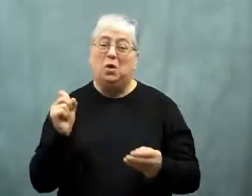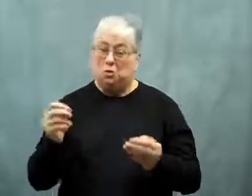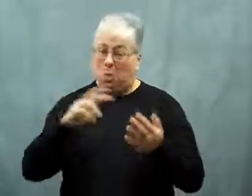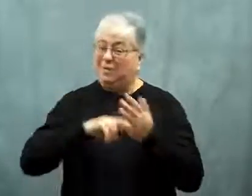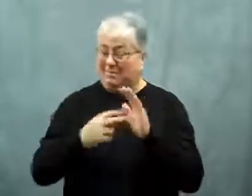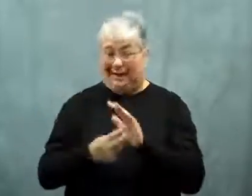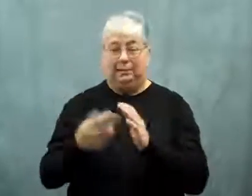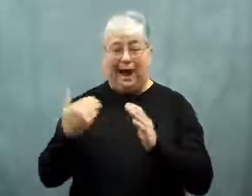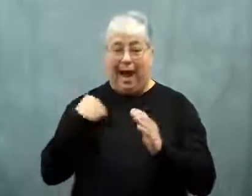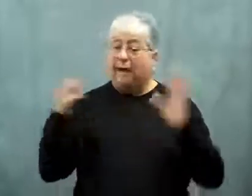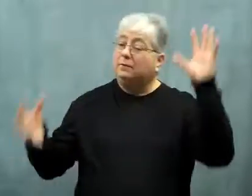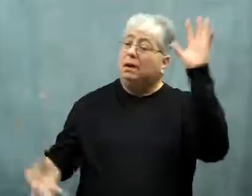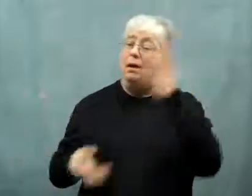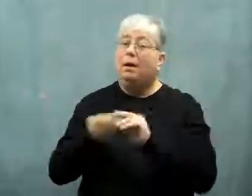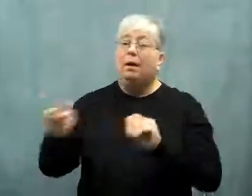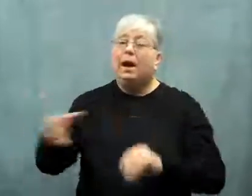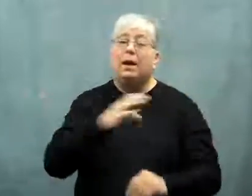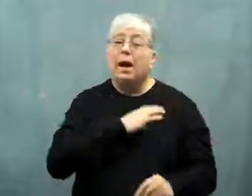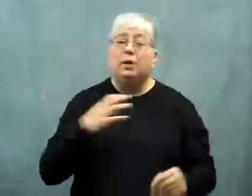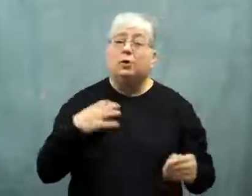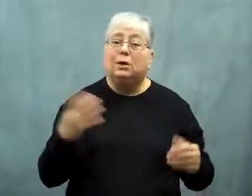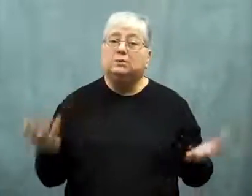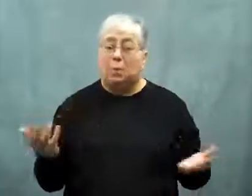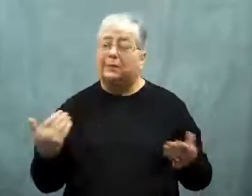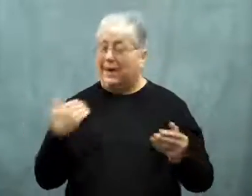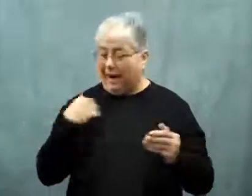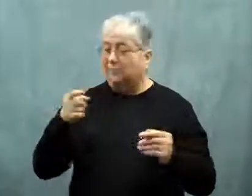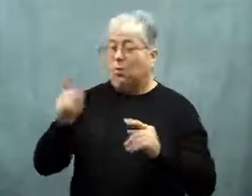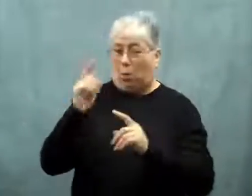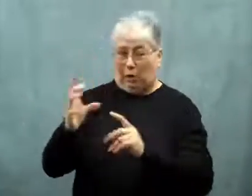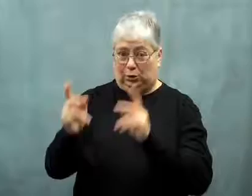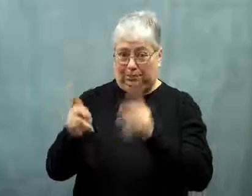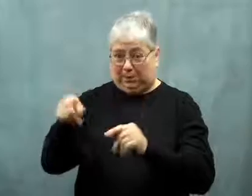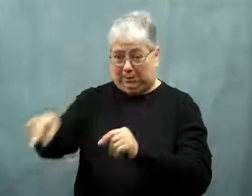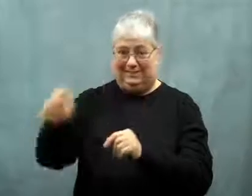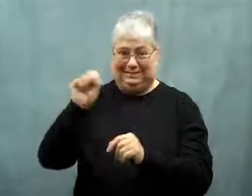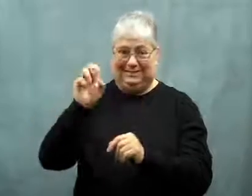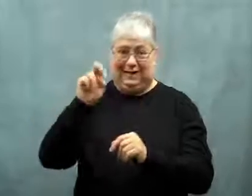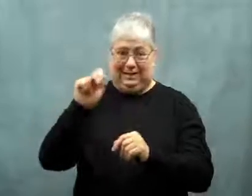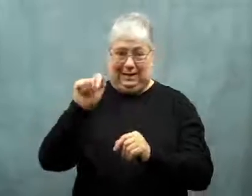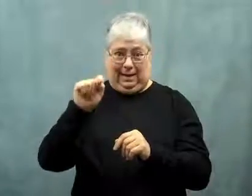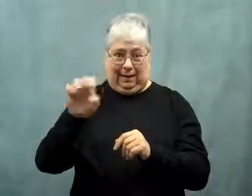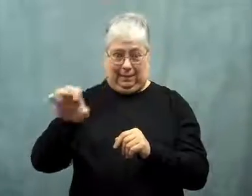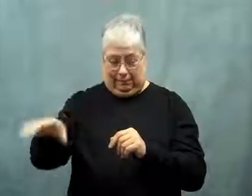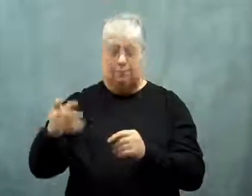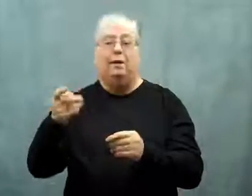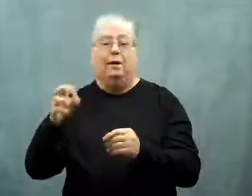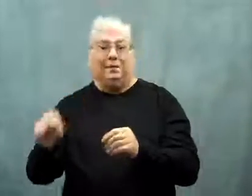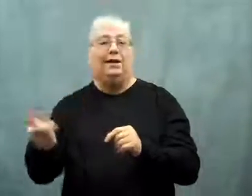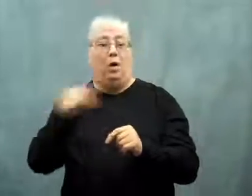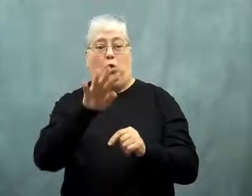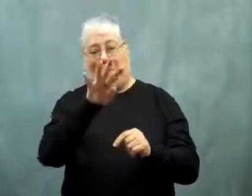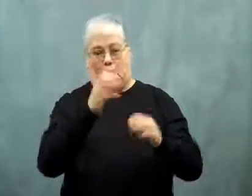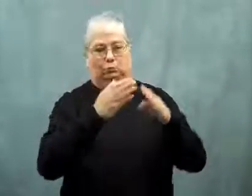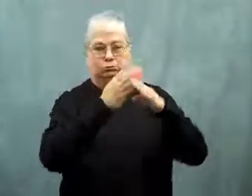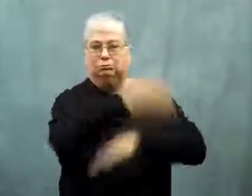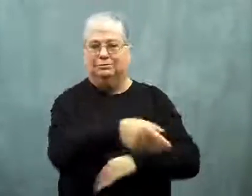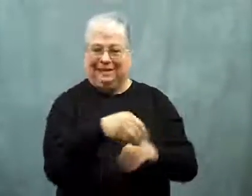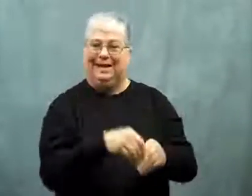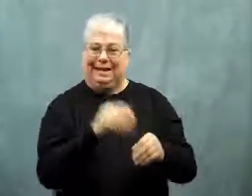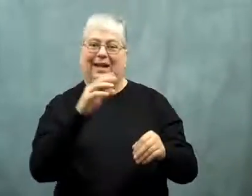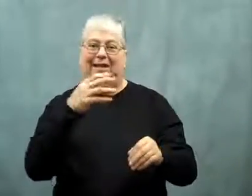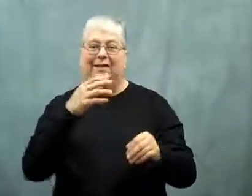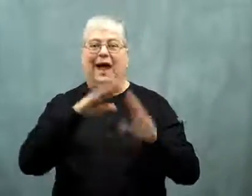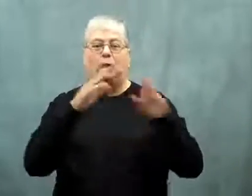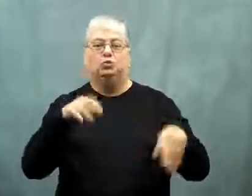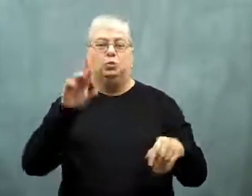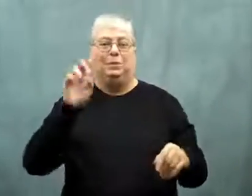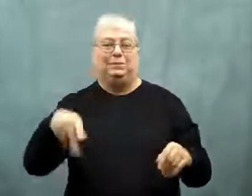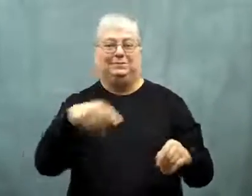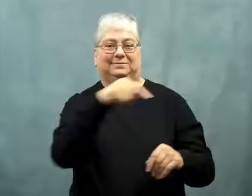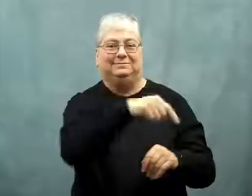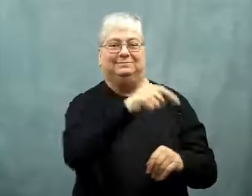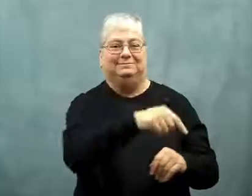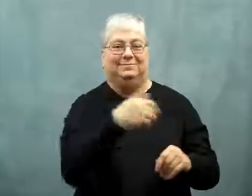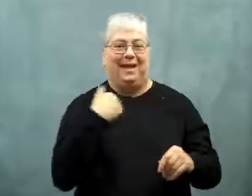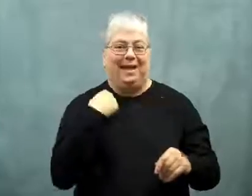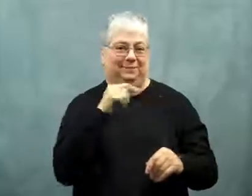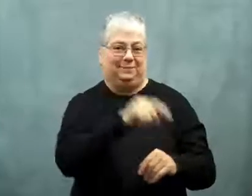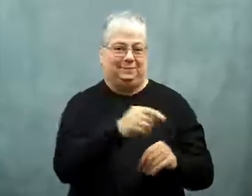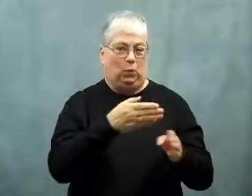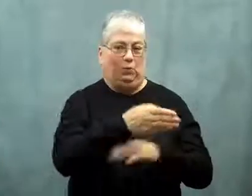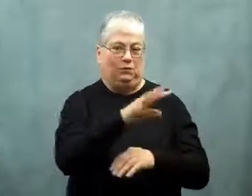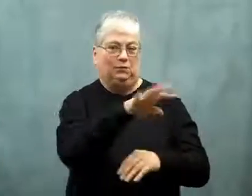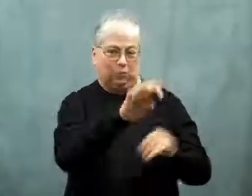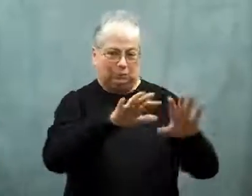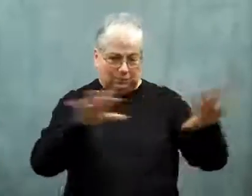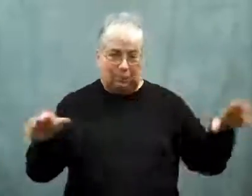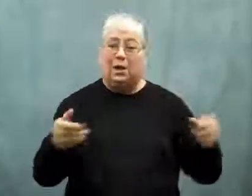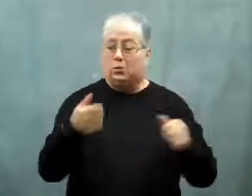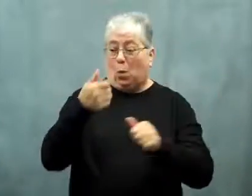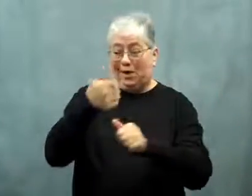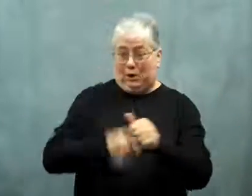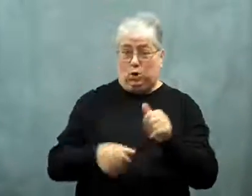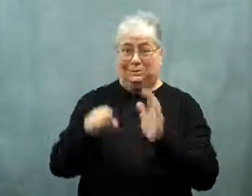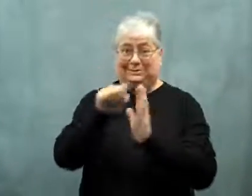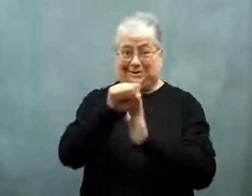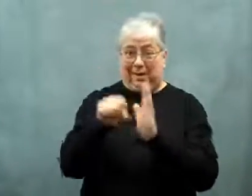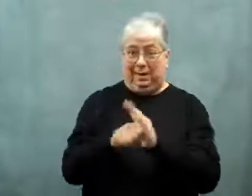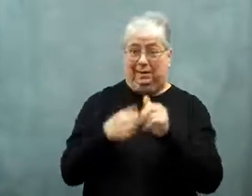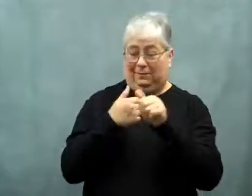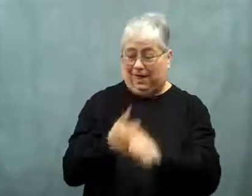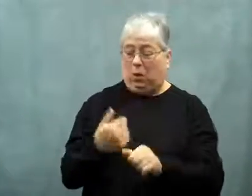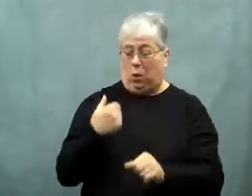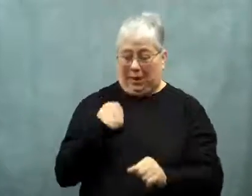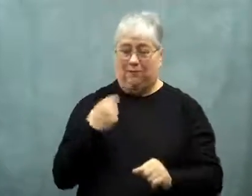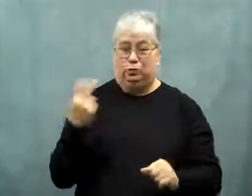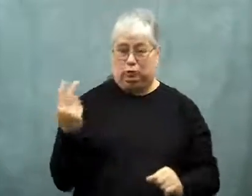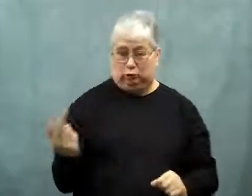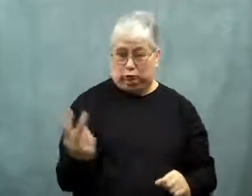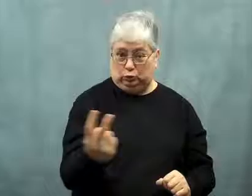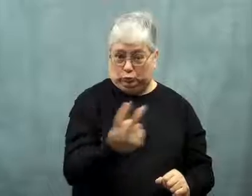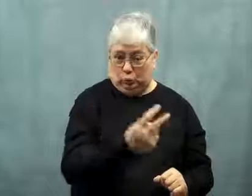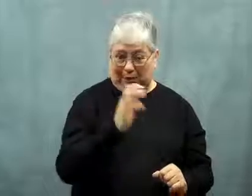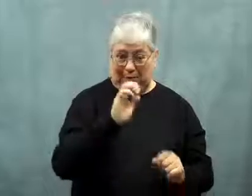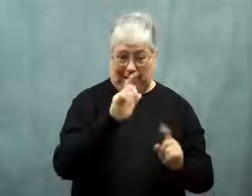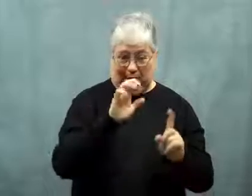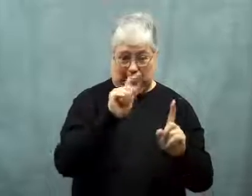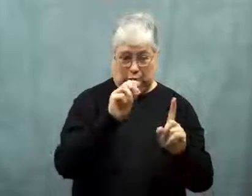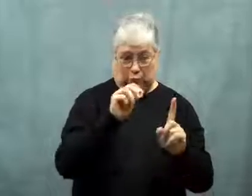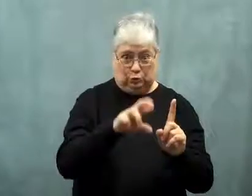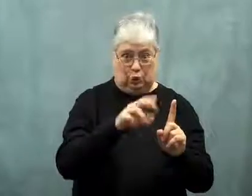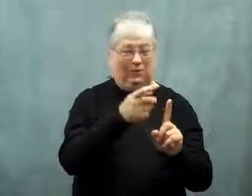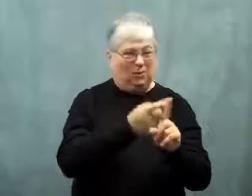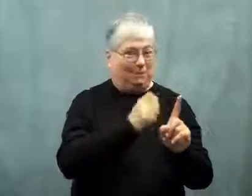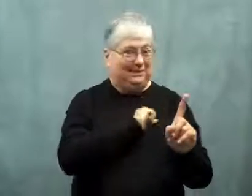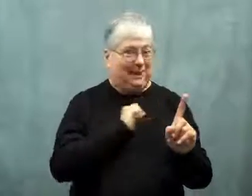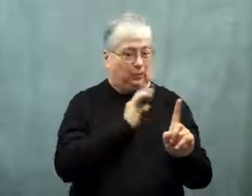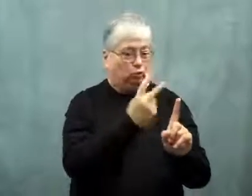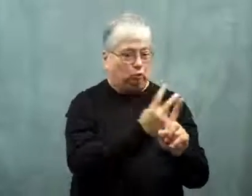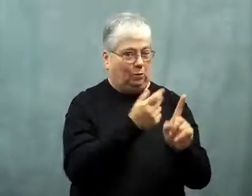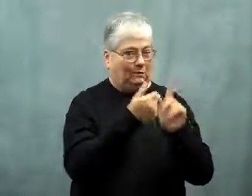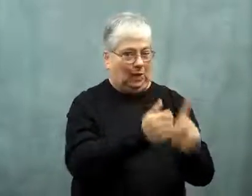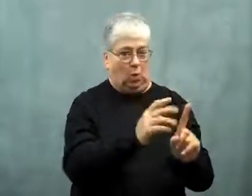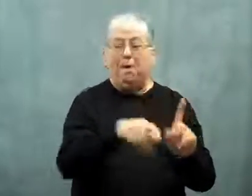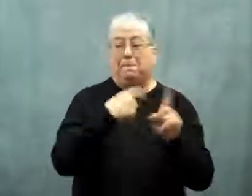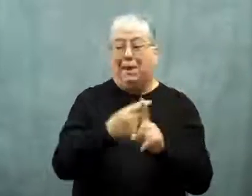So there are 100 senators. The House has over 400 representatives.